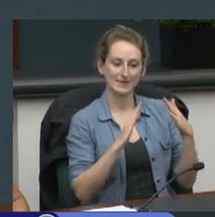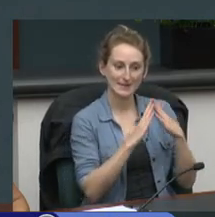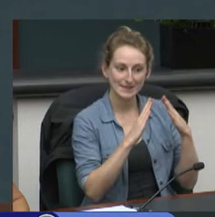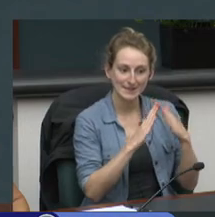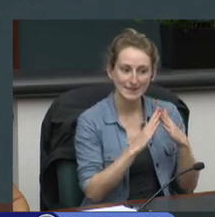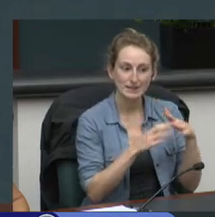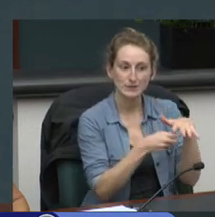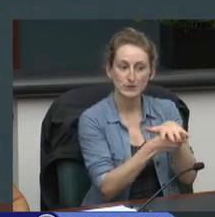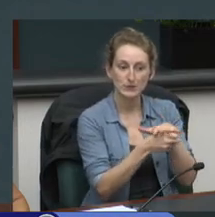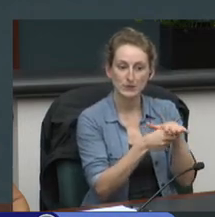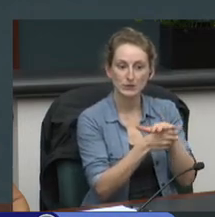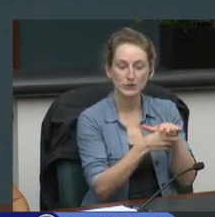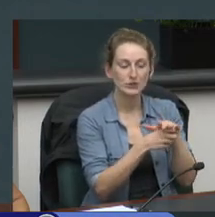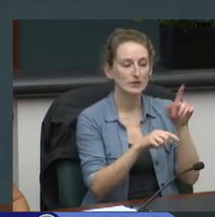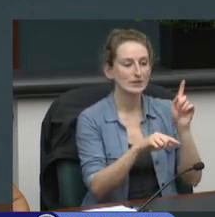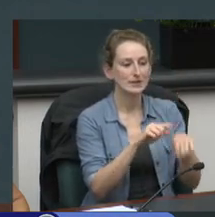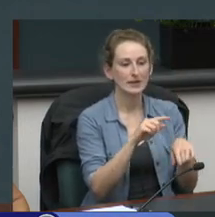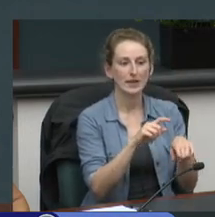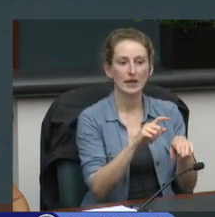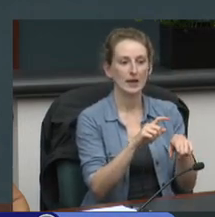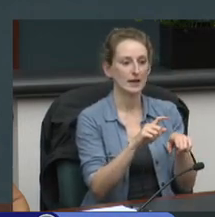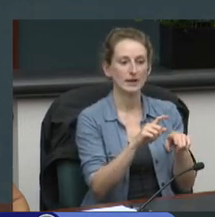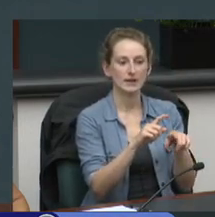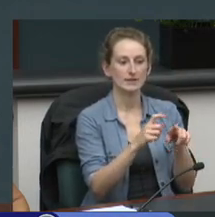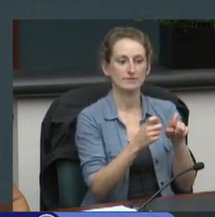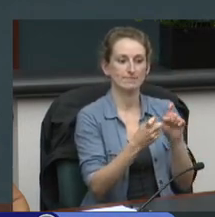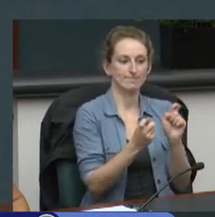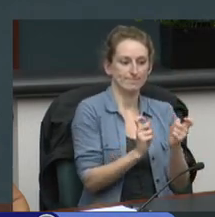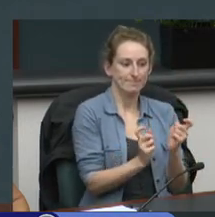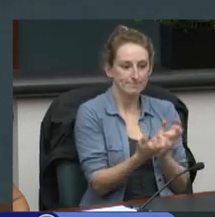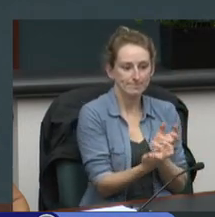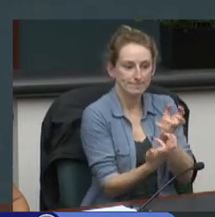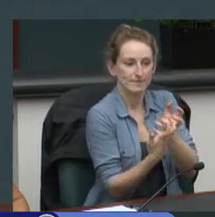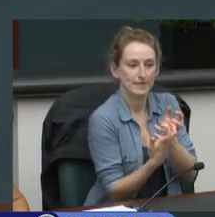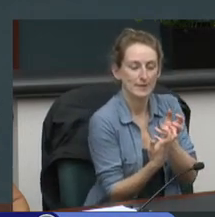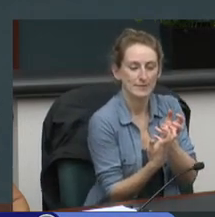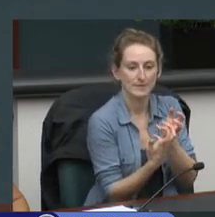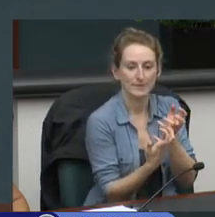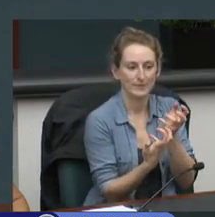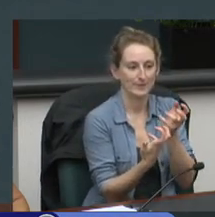change or peak oil no matter how critical they may be urban design is